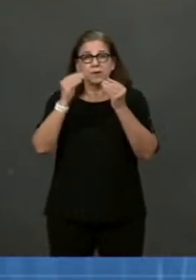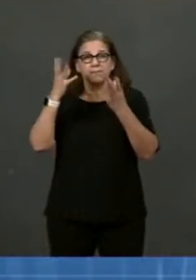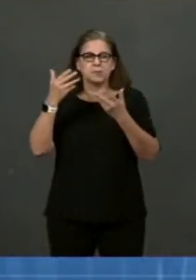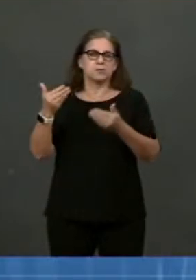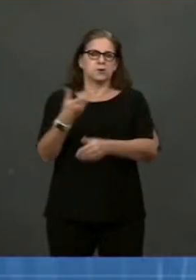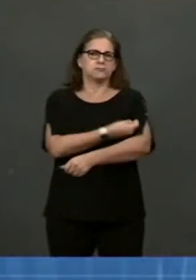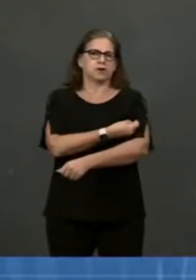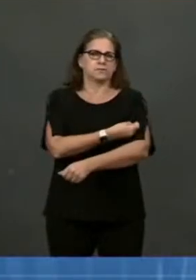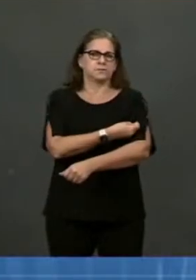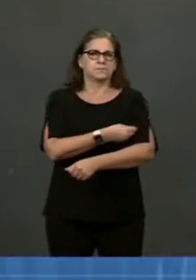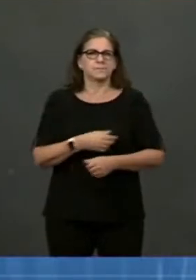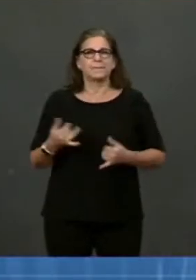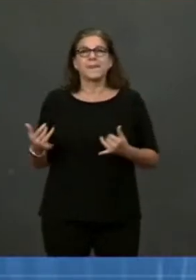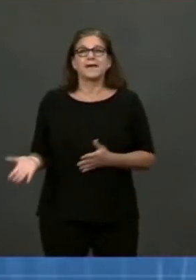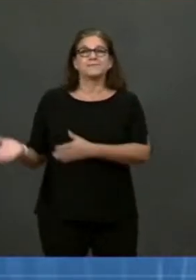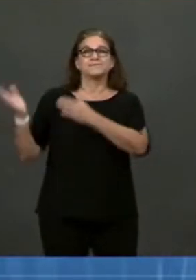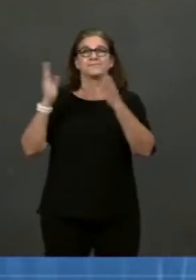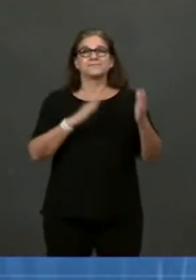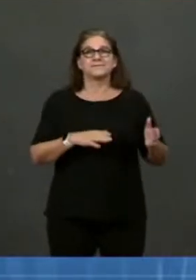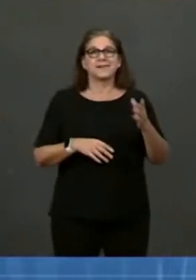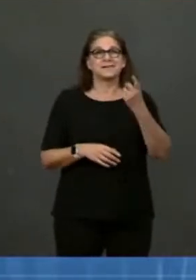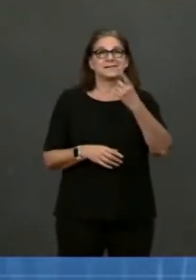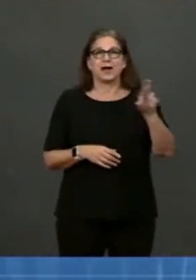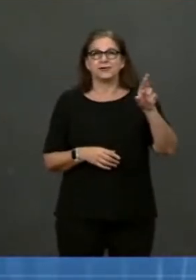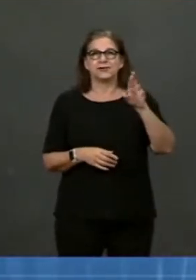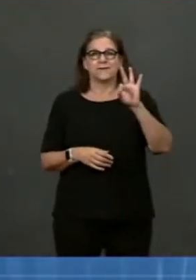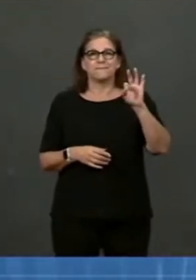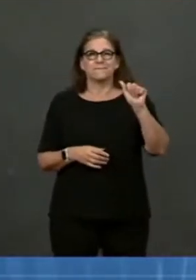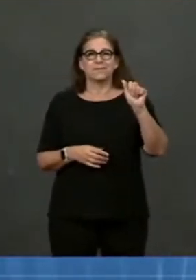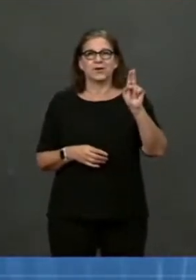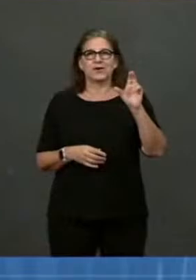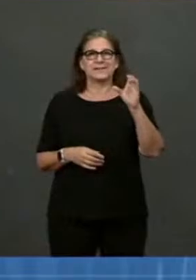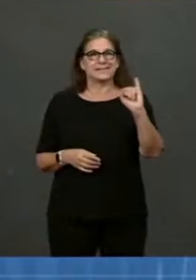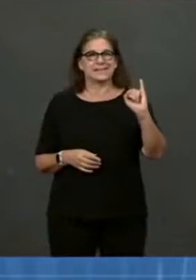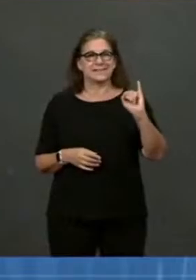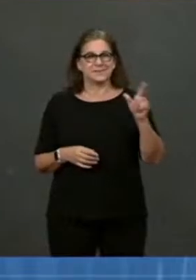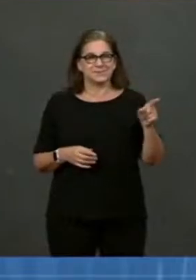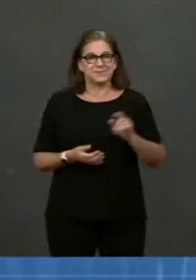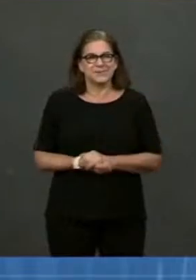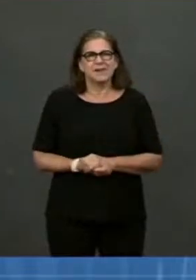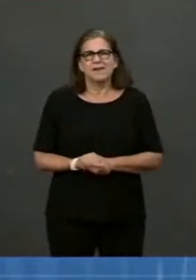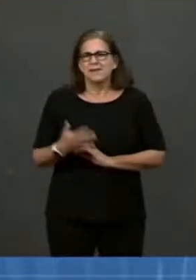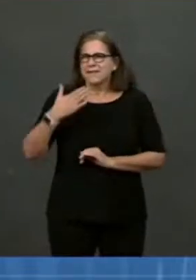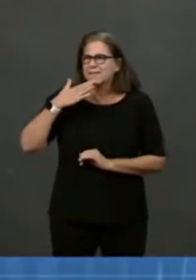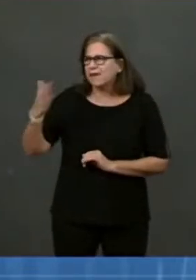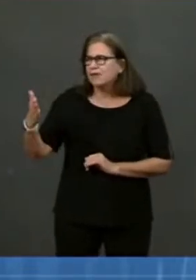THANK YOU. I'LL NOW TURN THINGS OVER TO DR. FAUCI. THANK YOU VERY MUCH, DR.